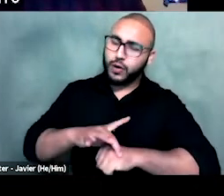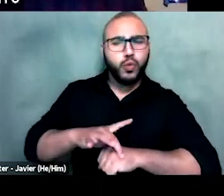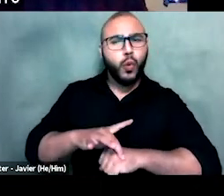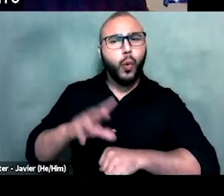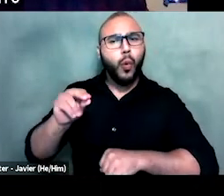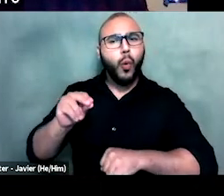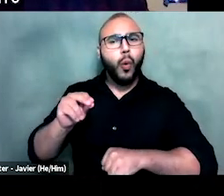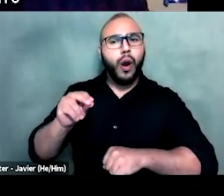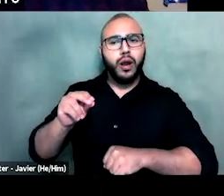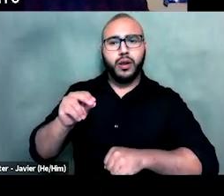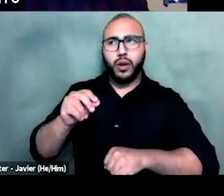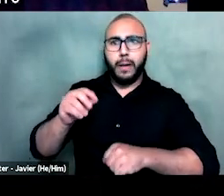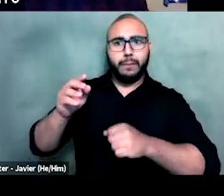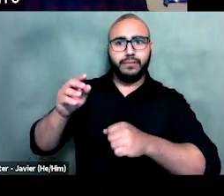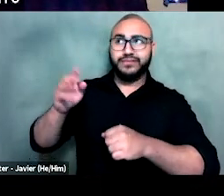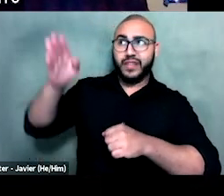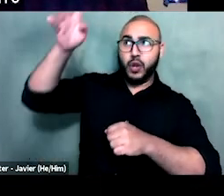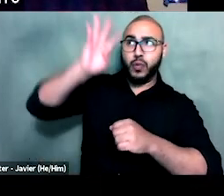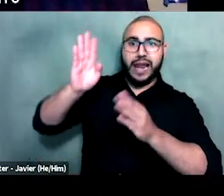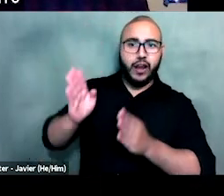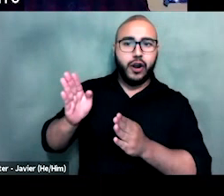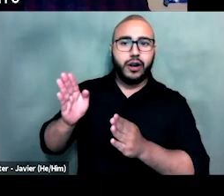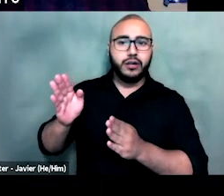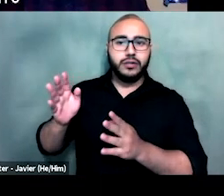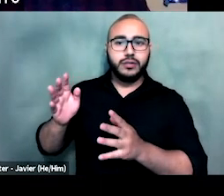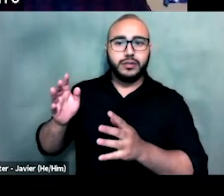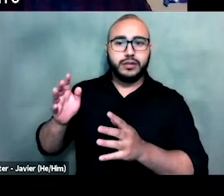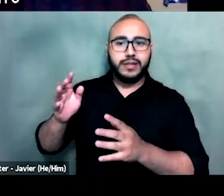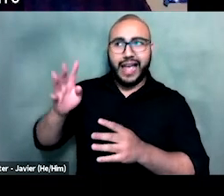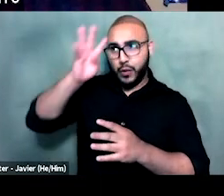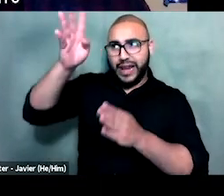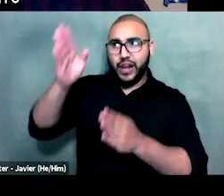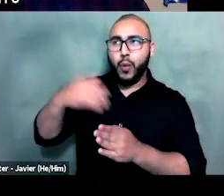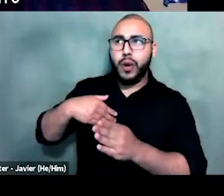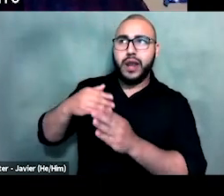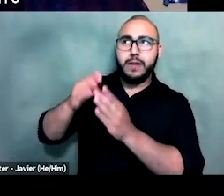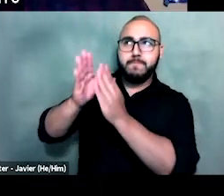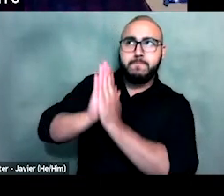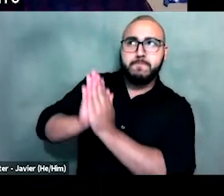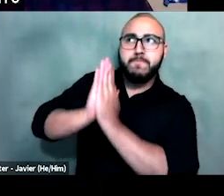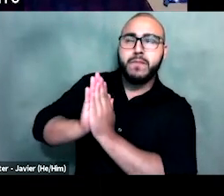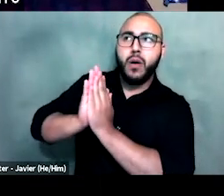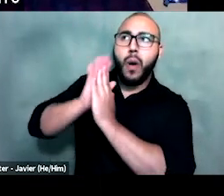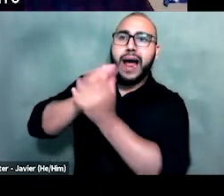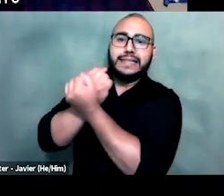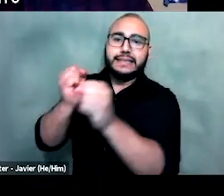creator to give us guidance so that we don't do harm to other life forms or we may have